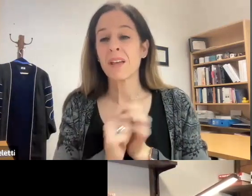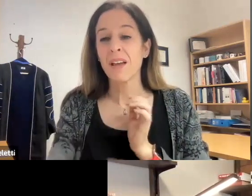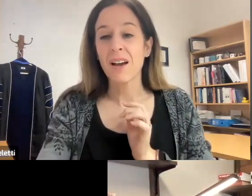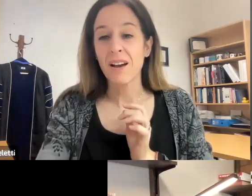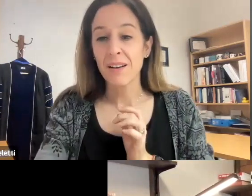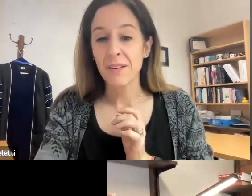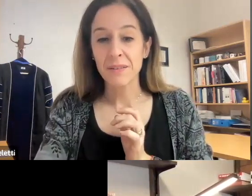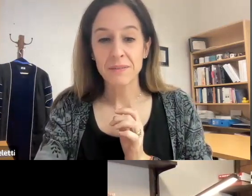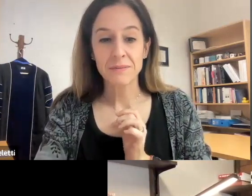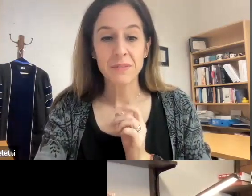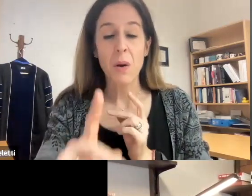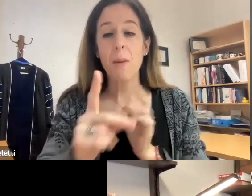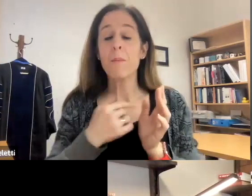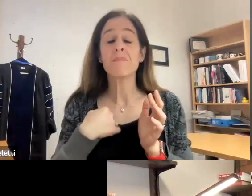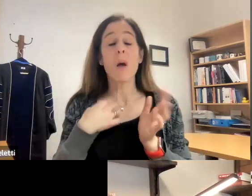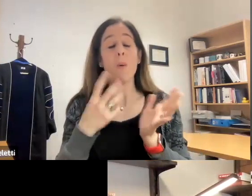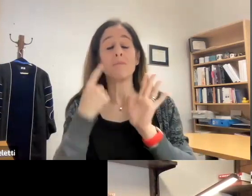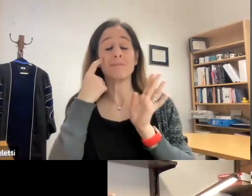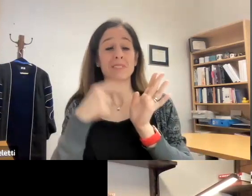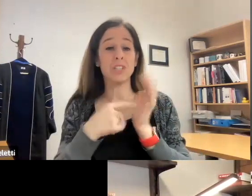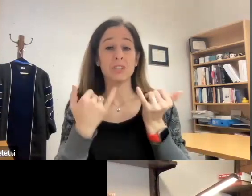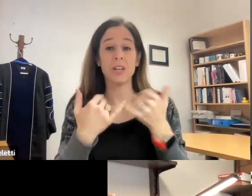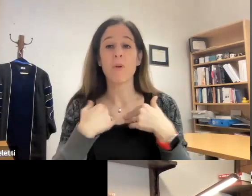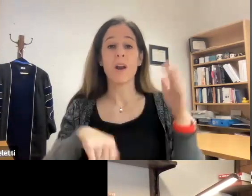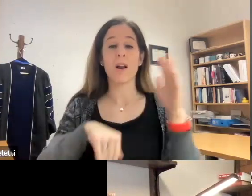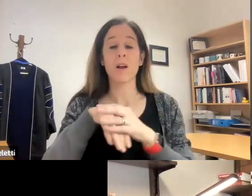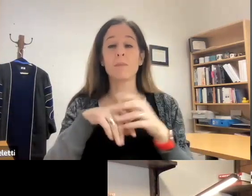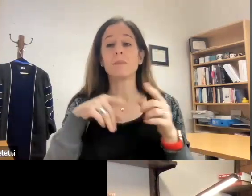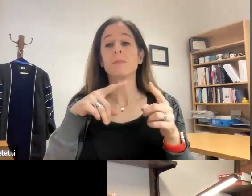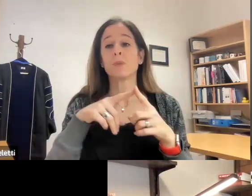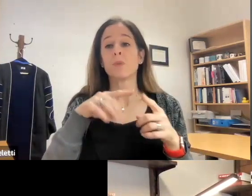transition to Zoom but still always technical issues arise.